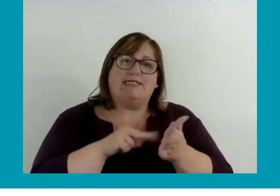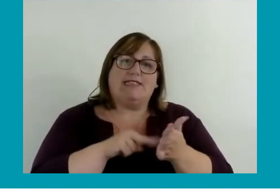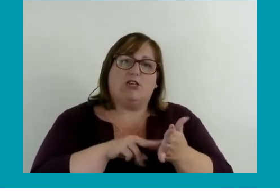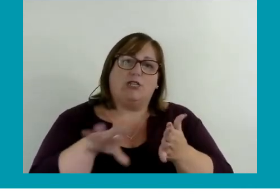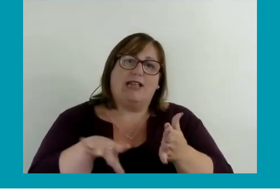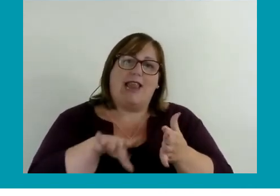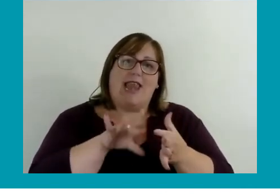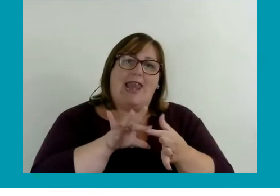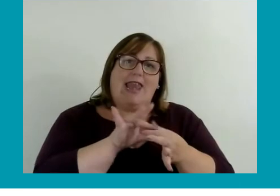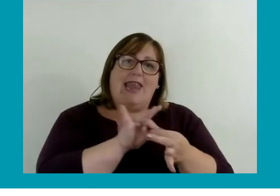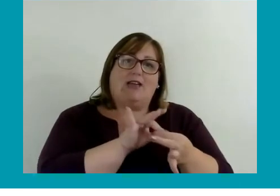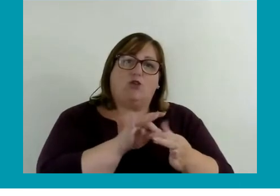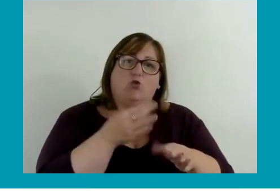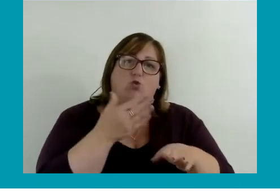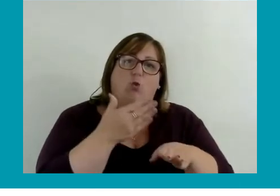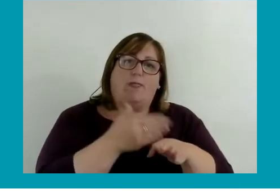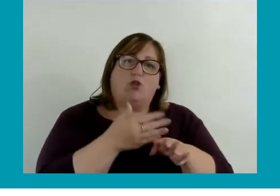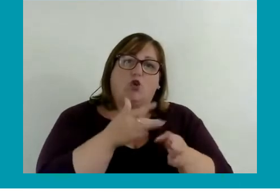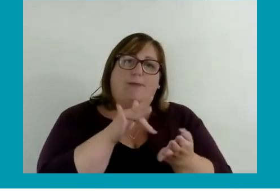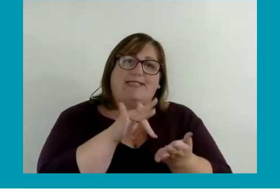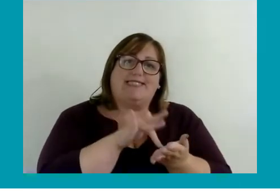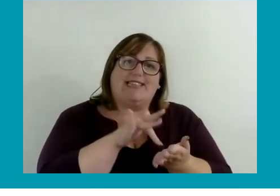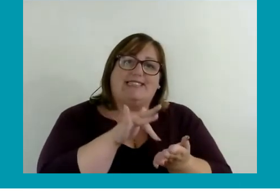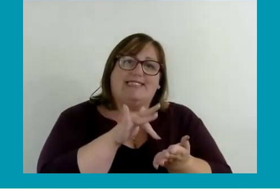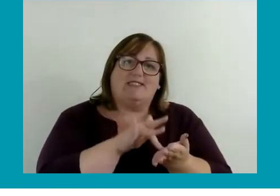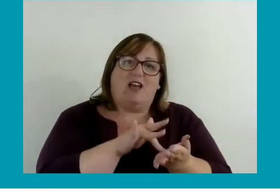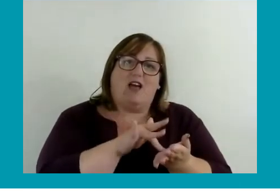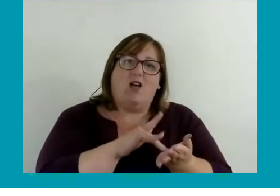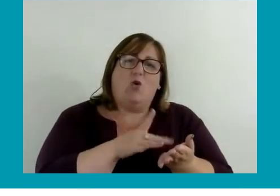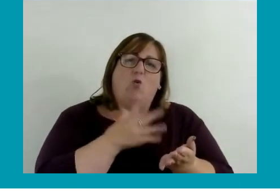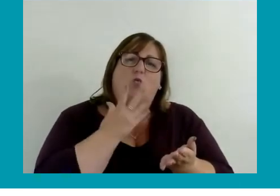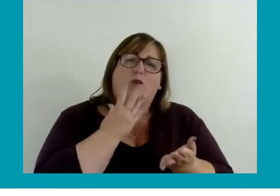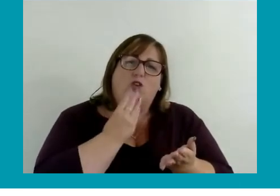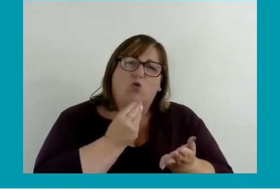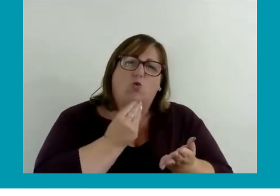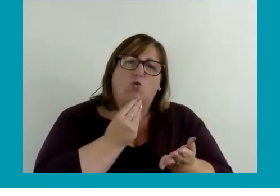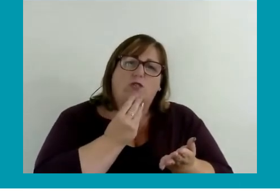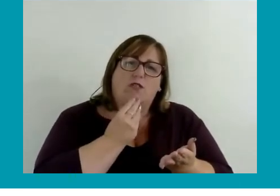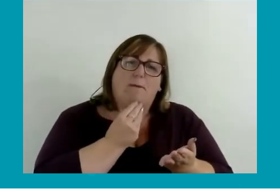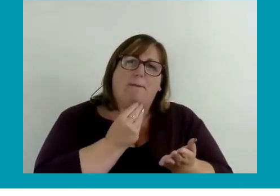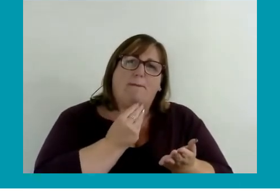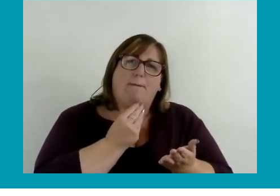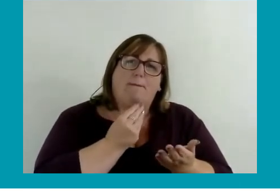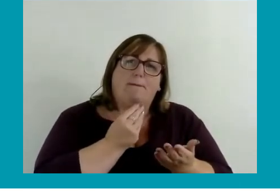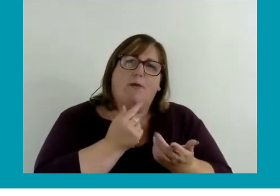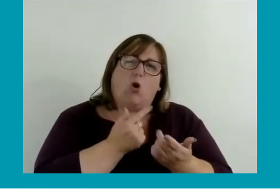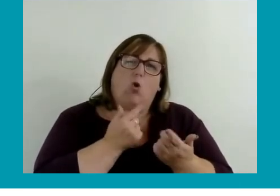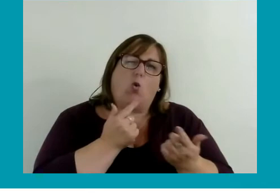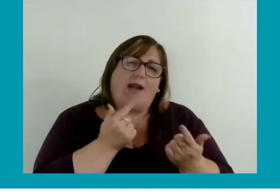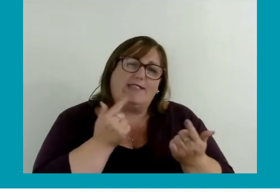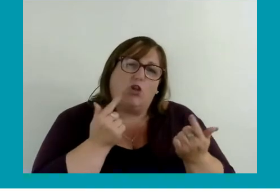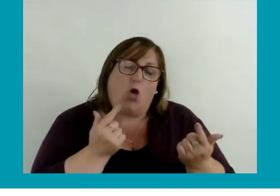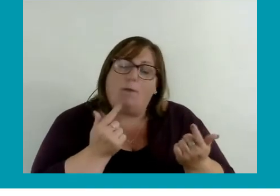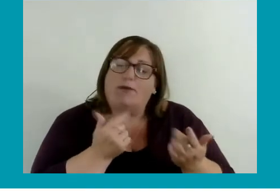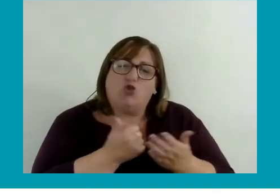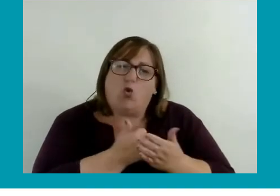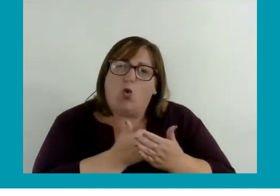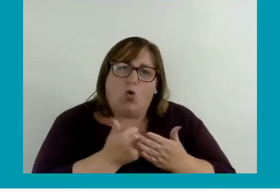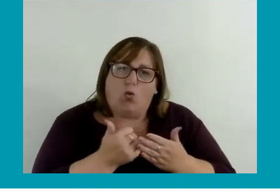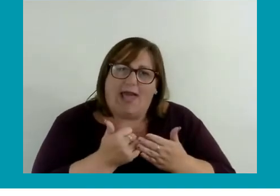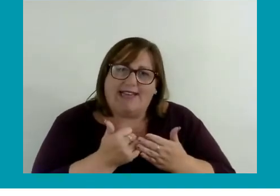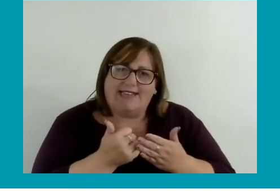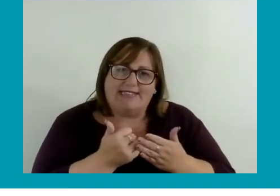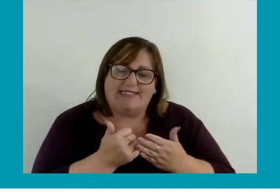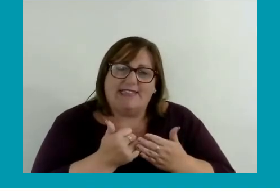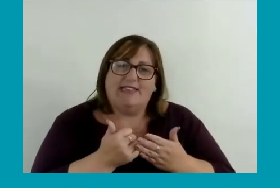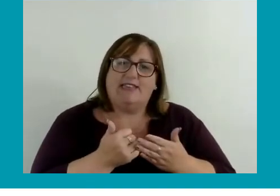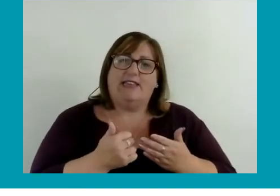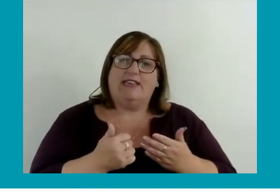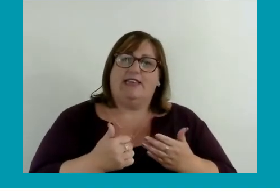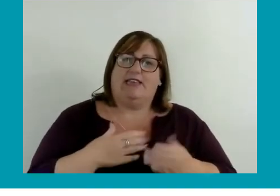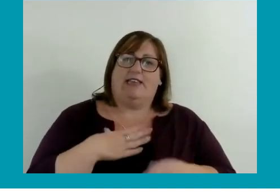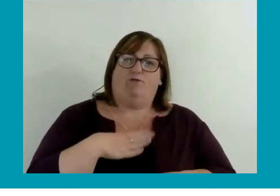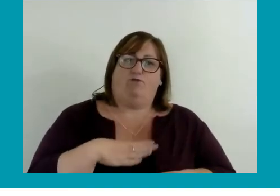we we use them quite a lot not always it does require for our partner or our new partner